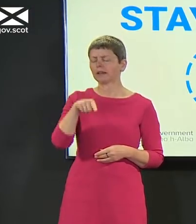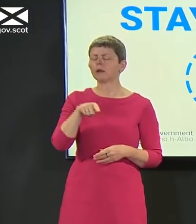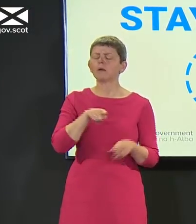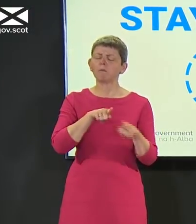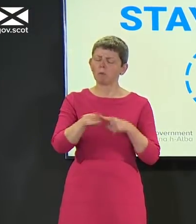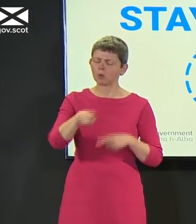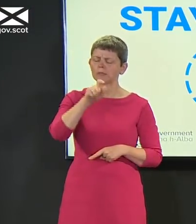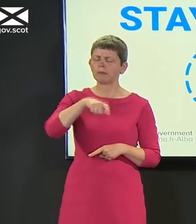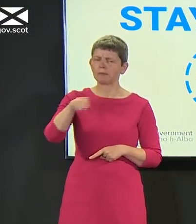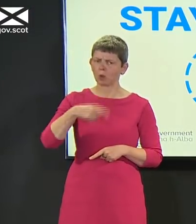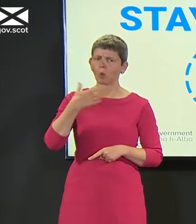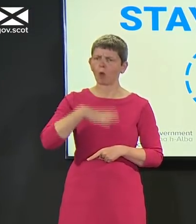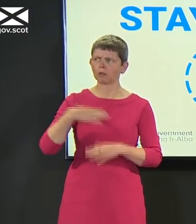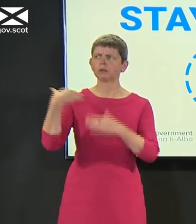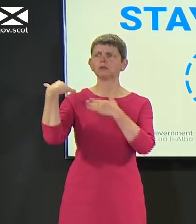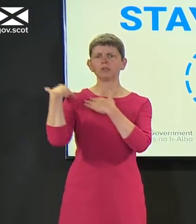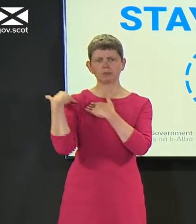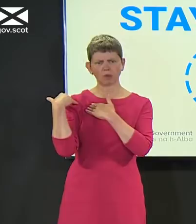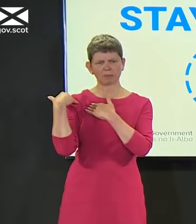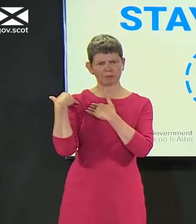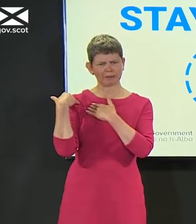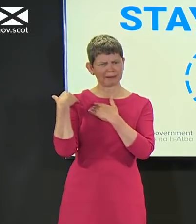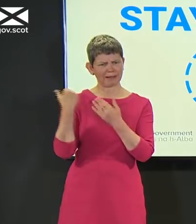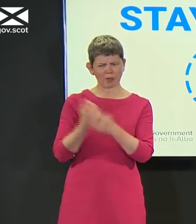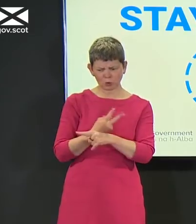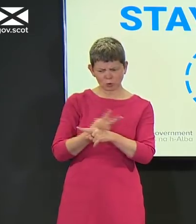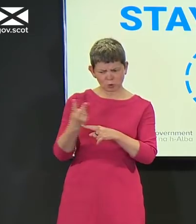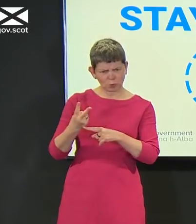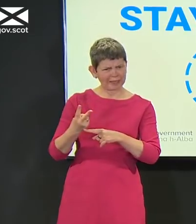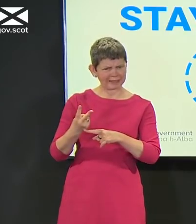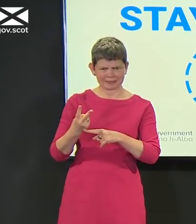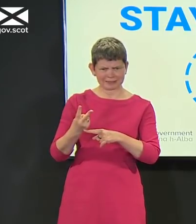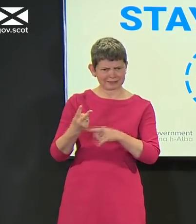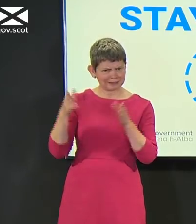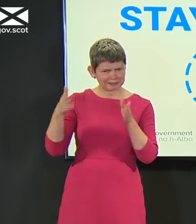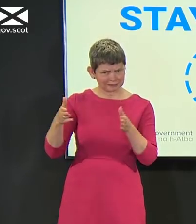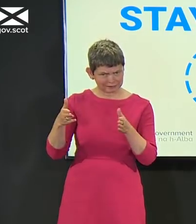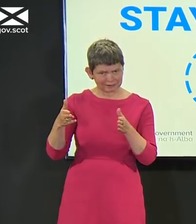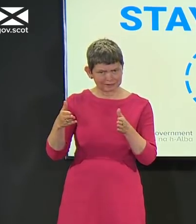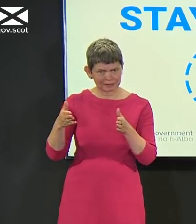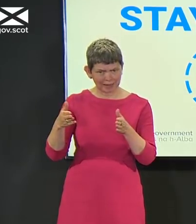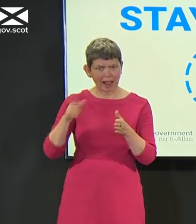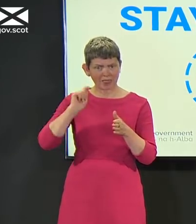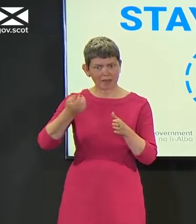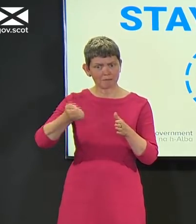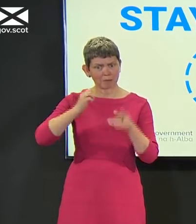and and you know for the sake of two weeks i think it is very easy to overstate that risk